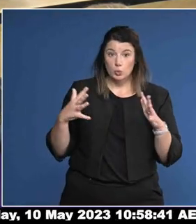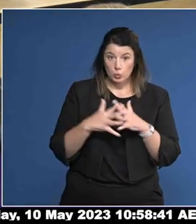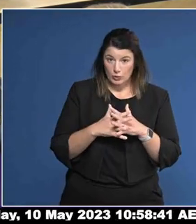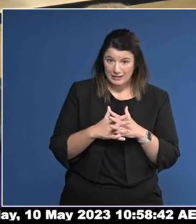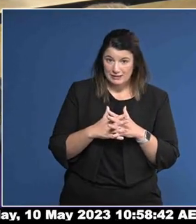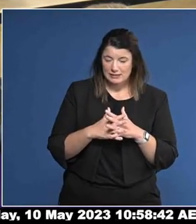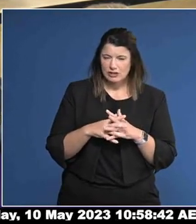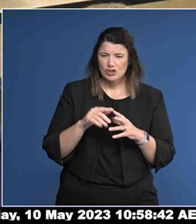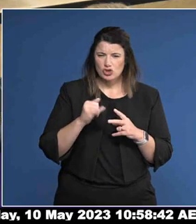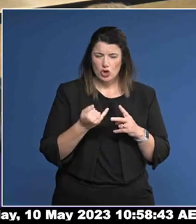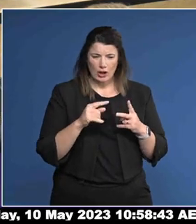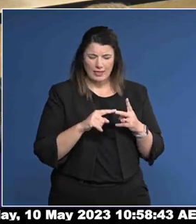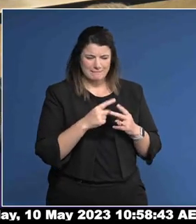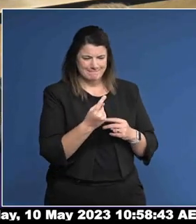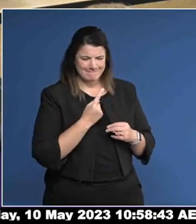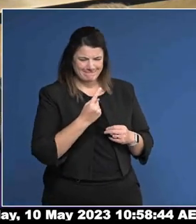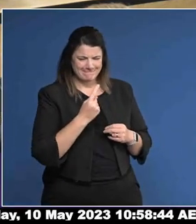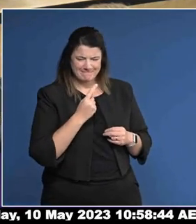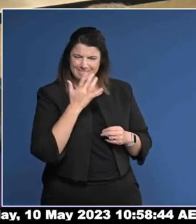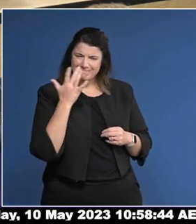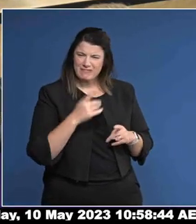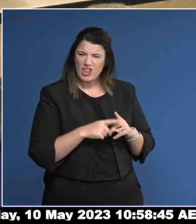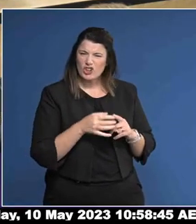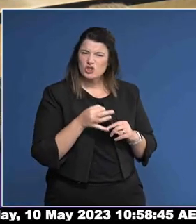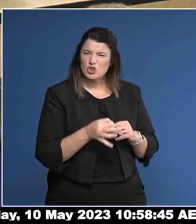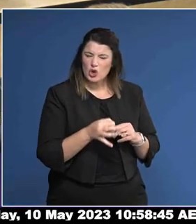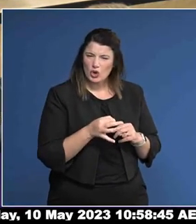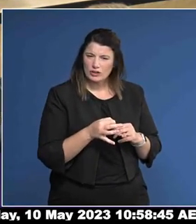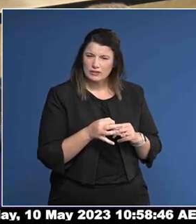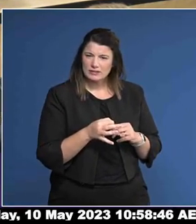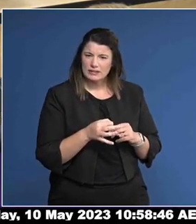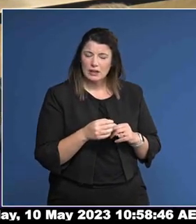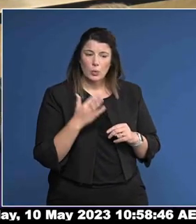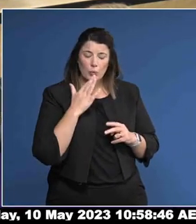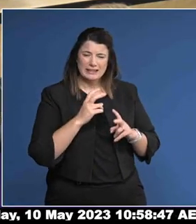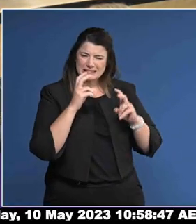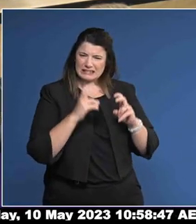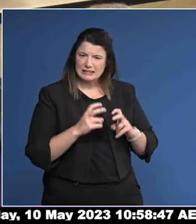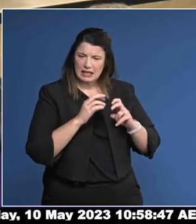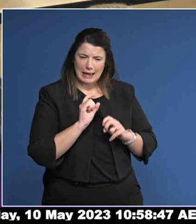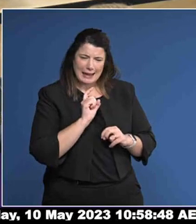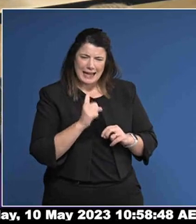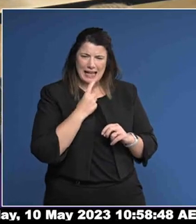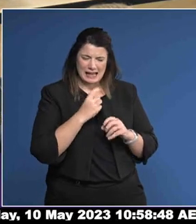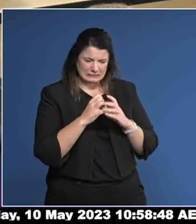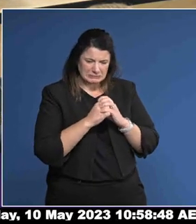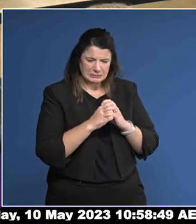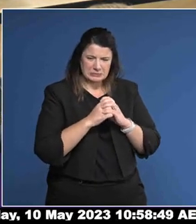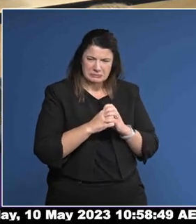strong dog odour; passing rocks, pebbles, during bowel movements; and given the cooler